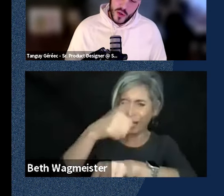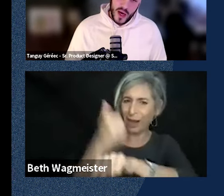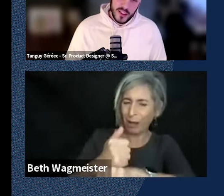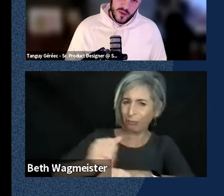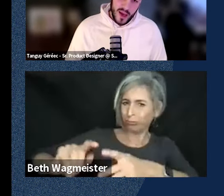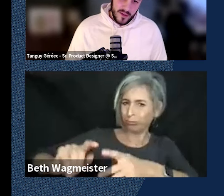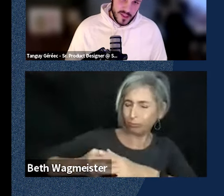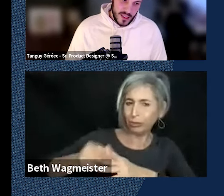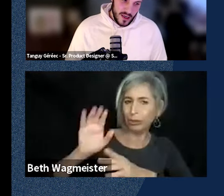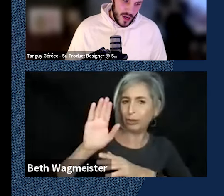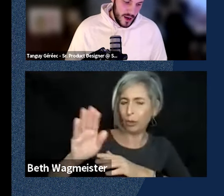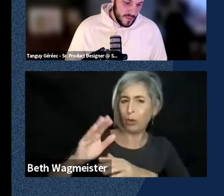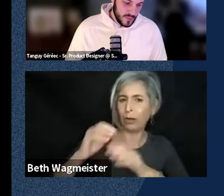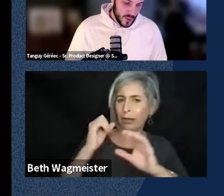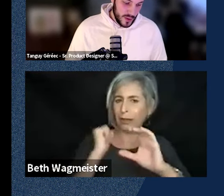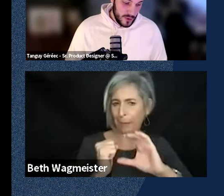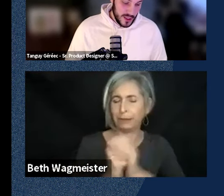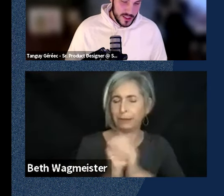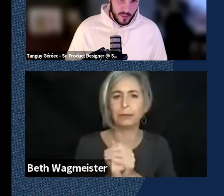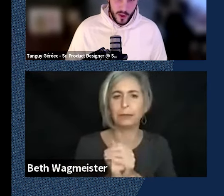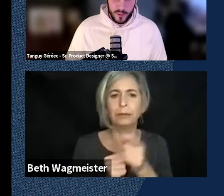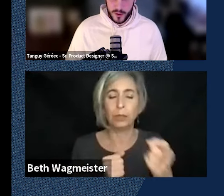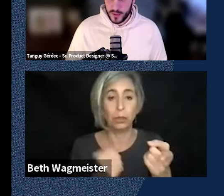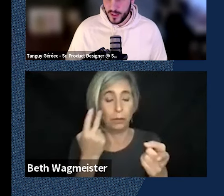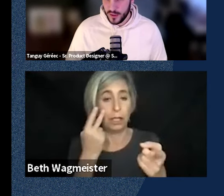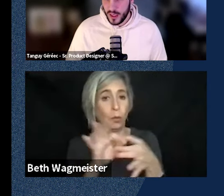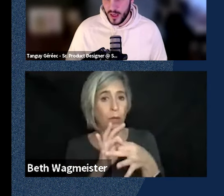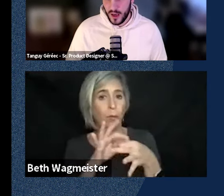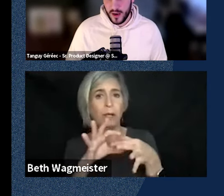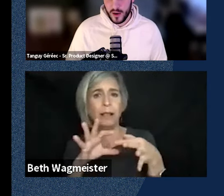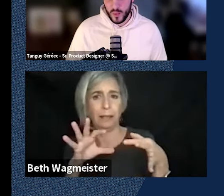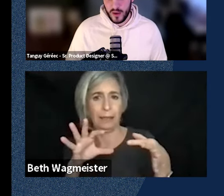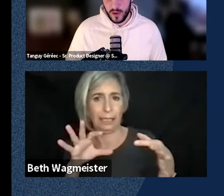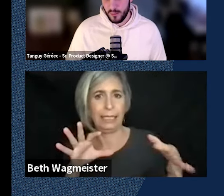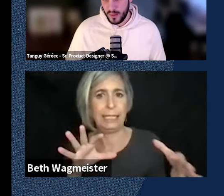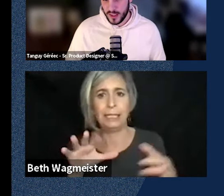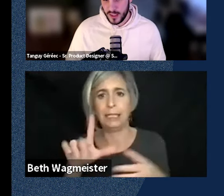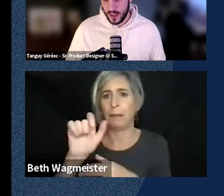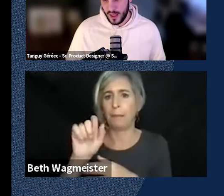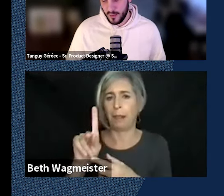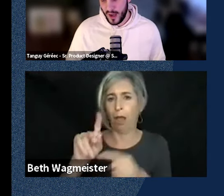So as you may have seen, we released a blog post recently, and we've implemented landmarks